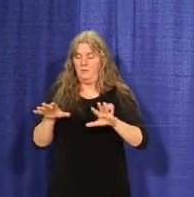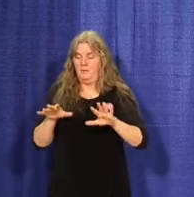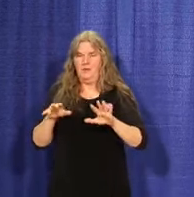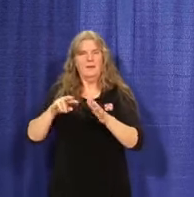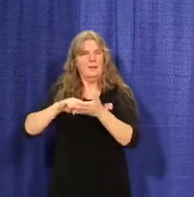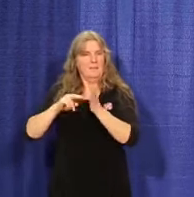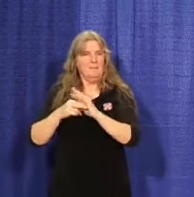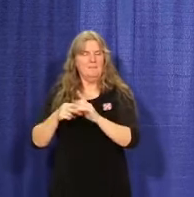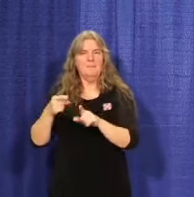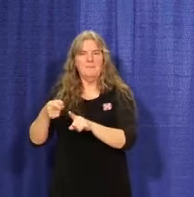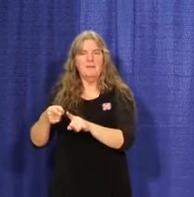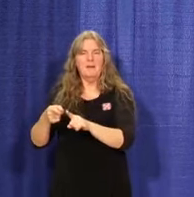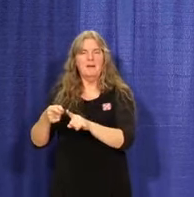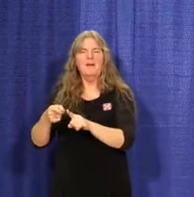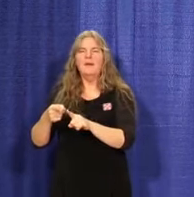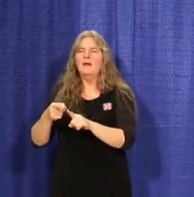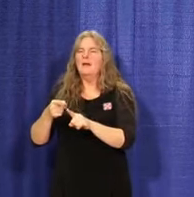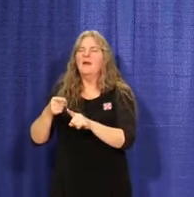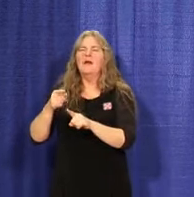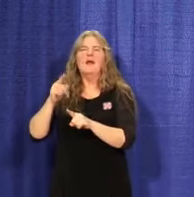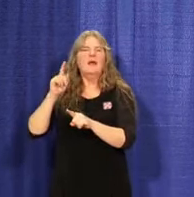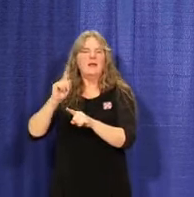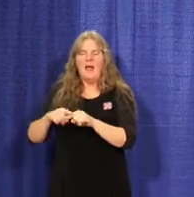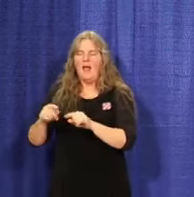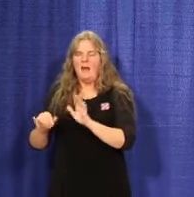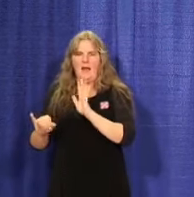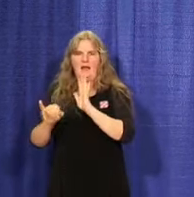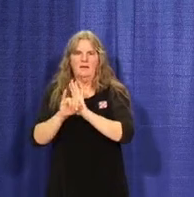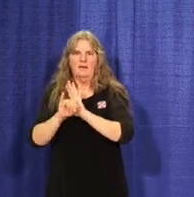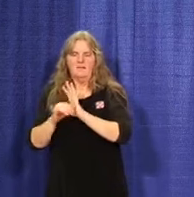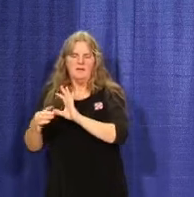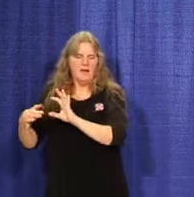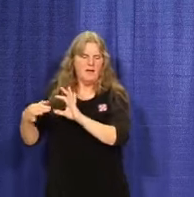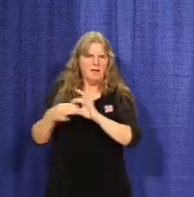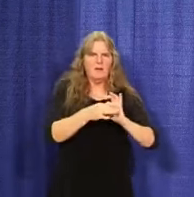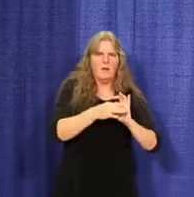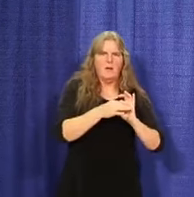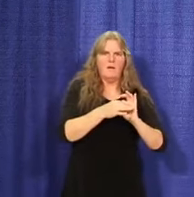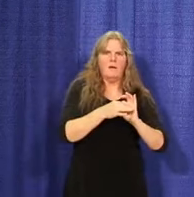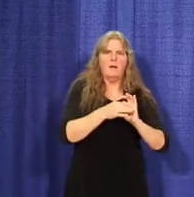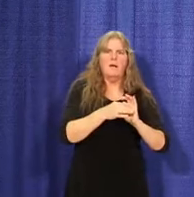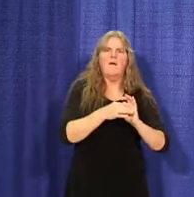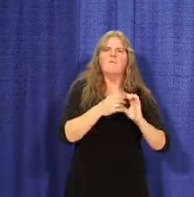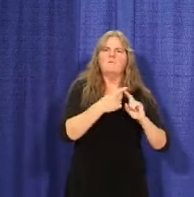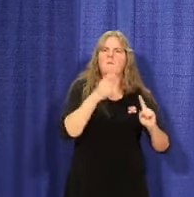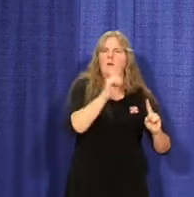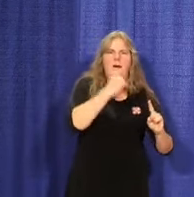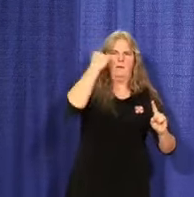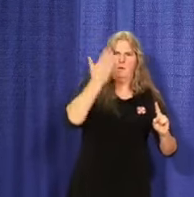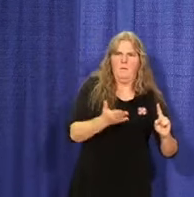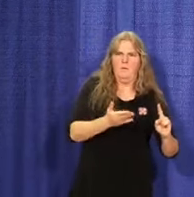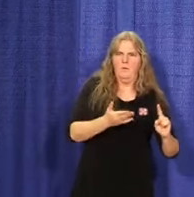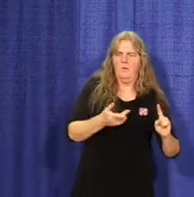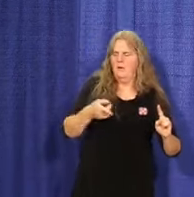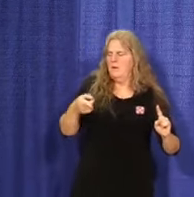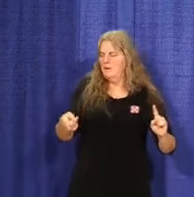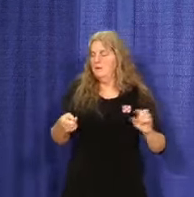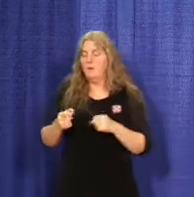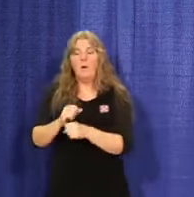longer limited to single cases or clusters, or even outbreaks. But is spreading from one person to another without a clear link